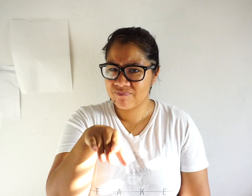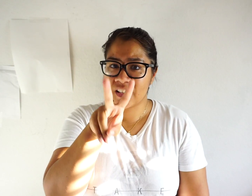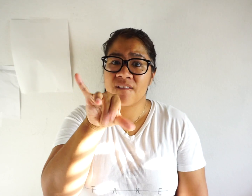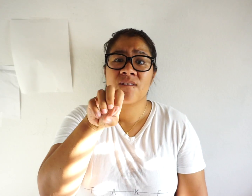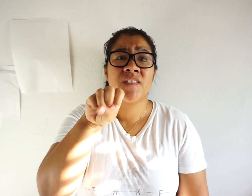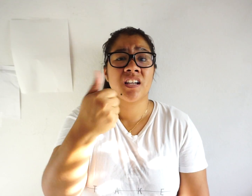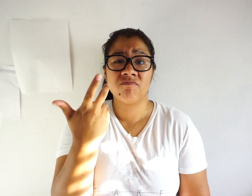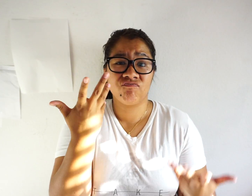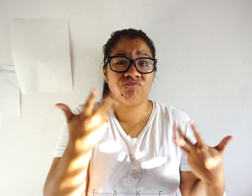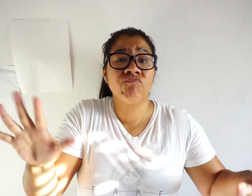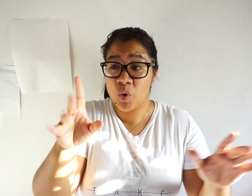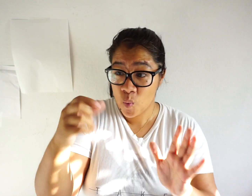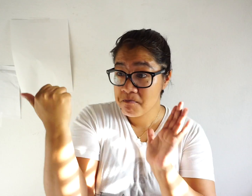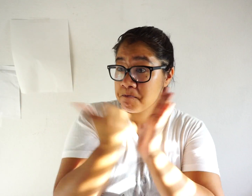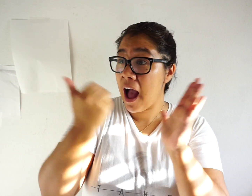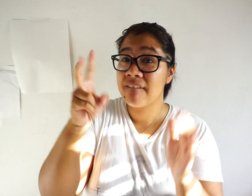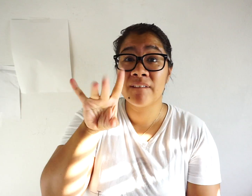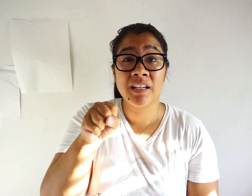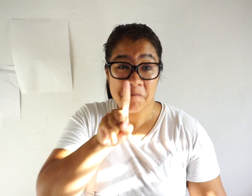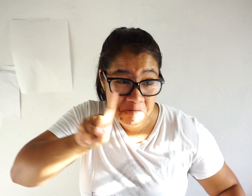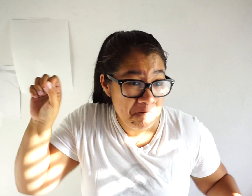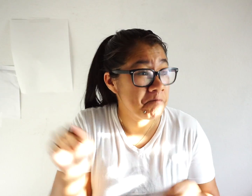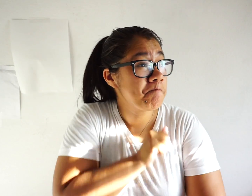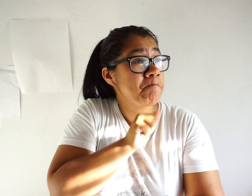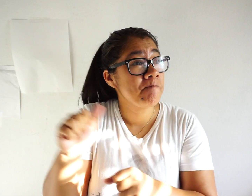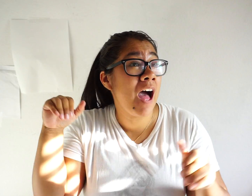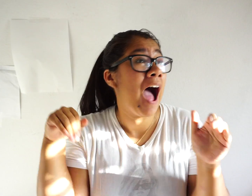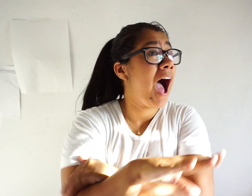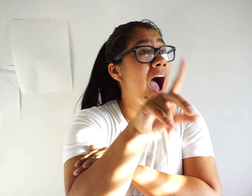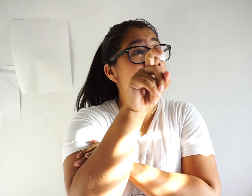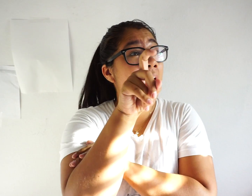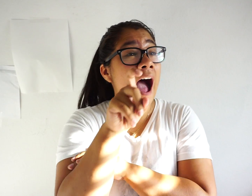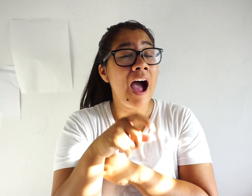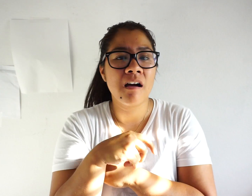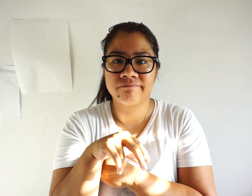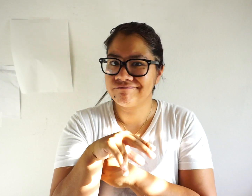Did you think that even with the visa, are you guaranteed to go in?